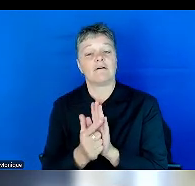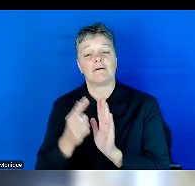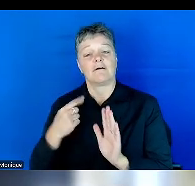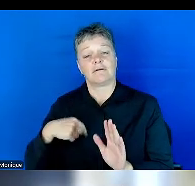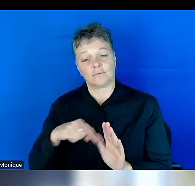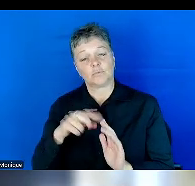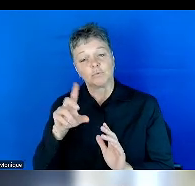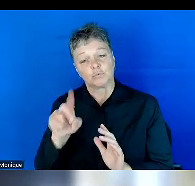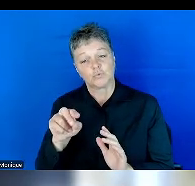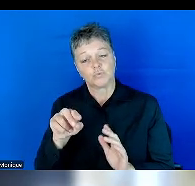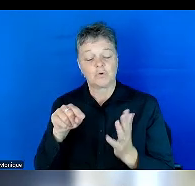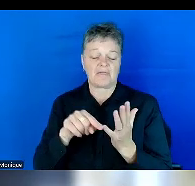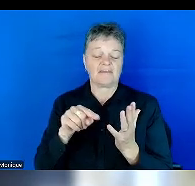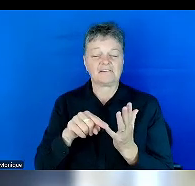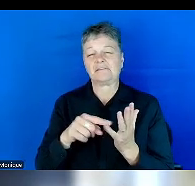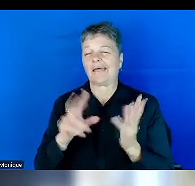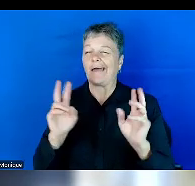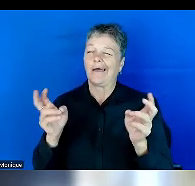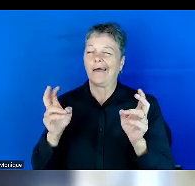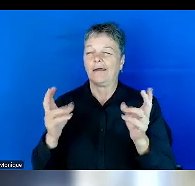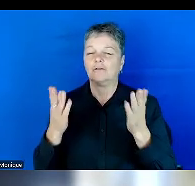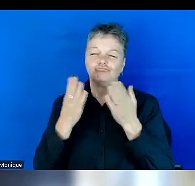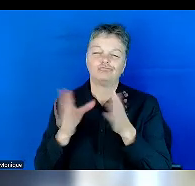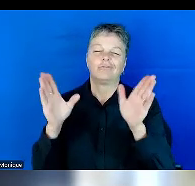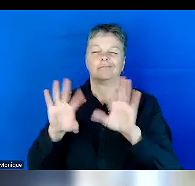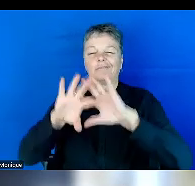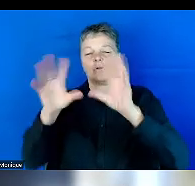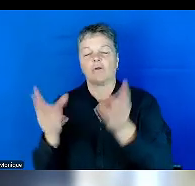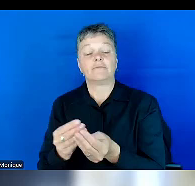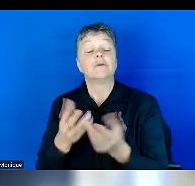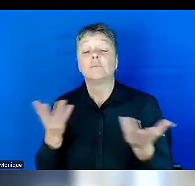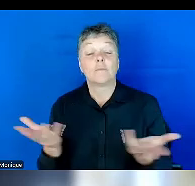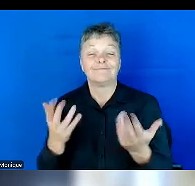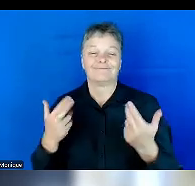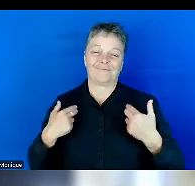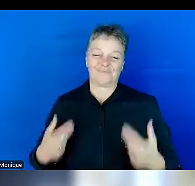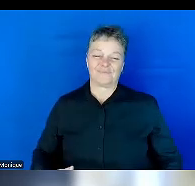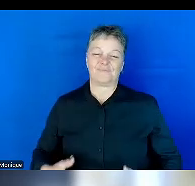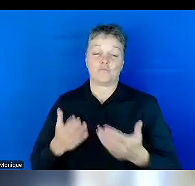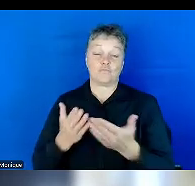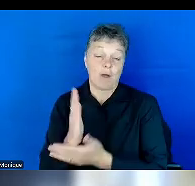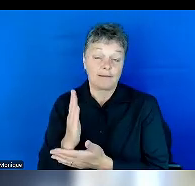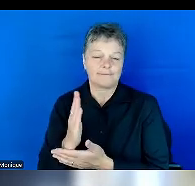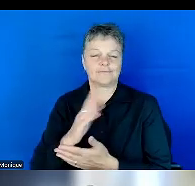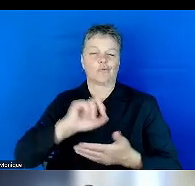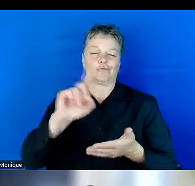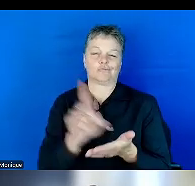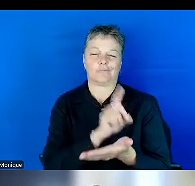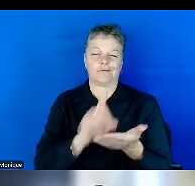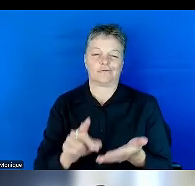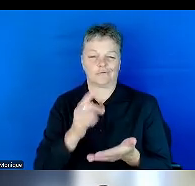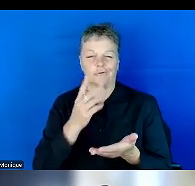uh practice in that's human rights and discrimination based on disability.